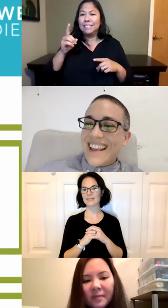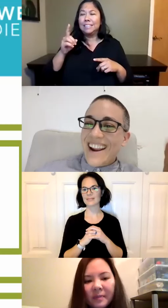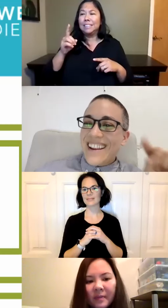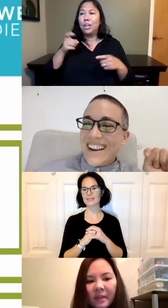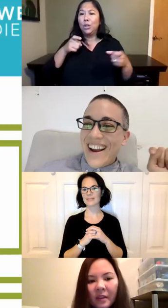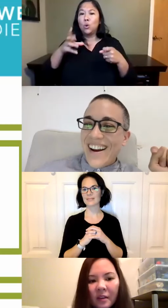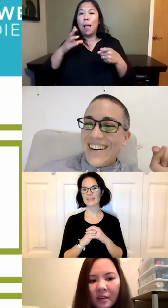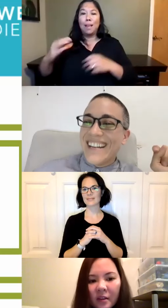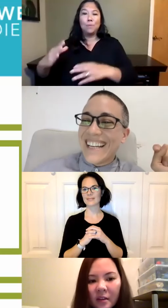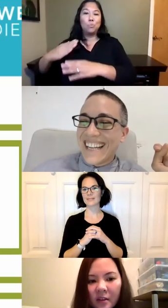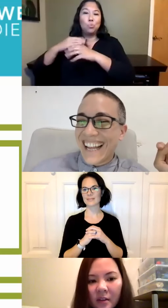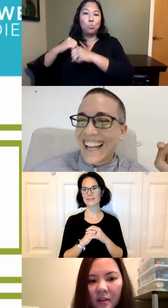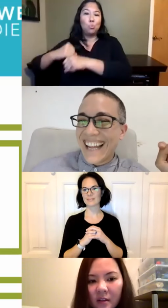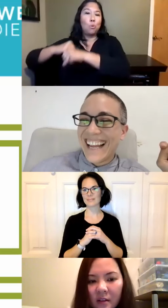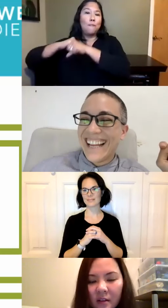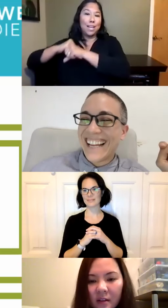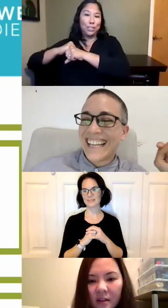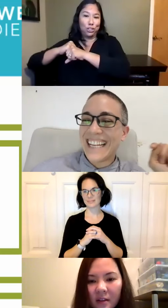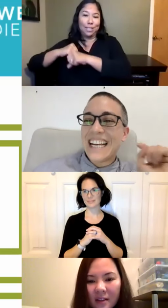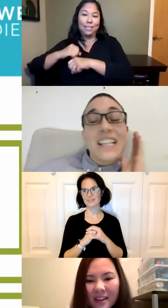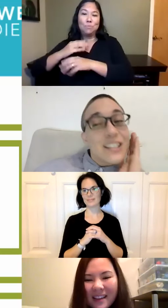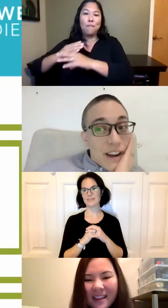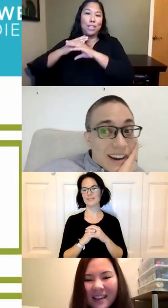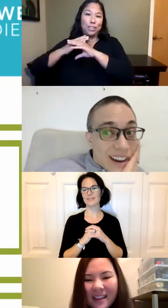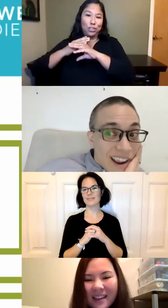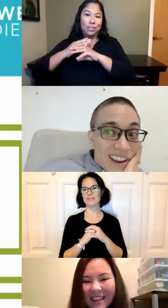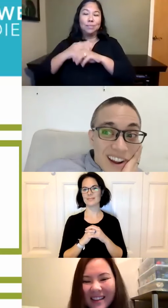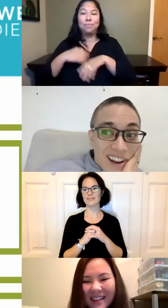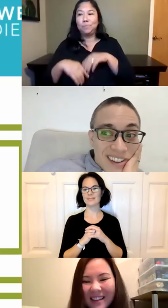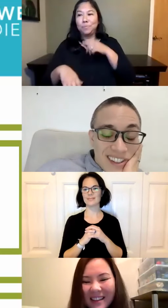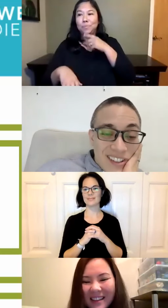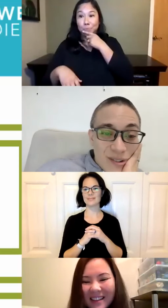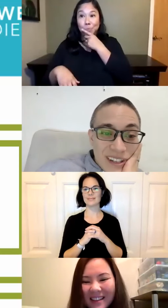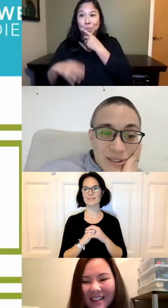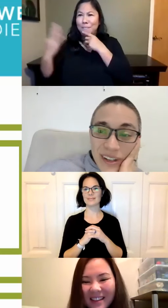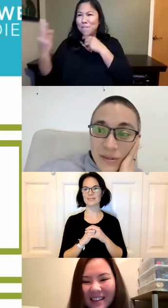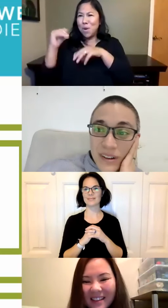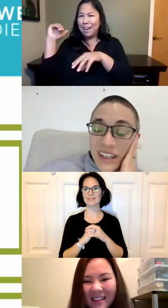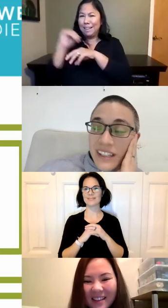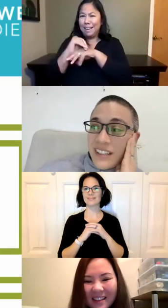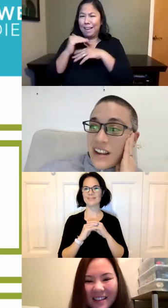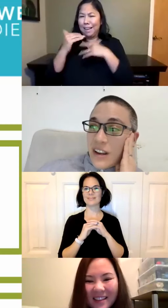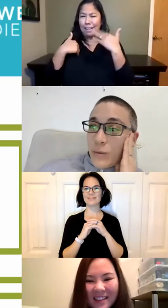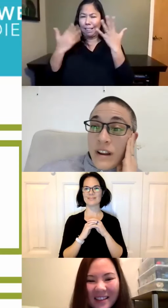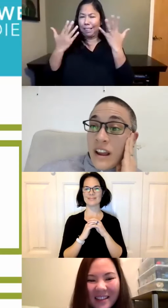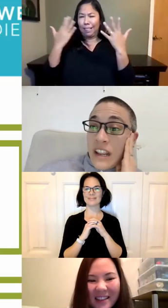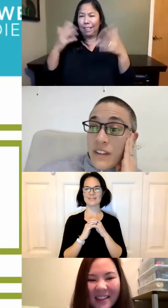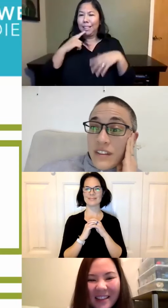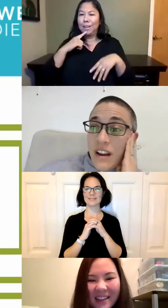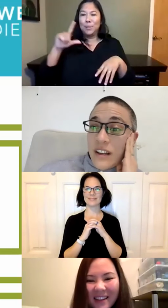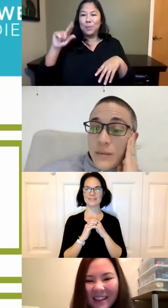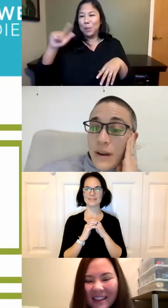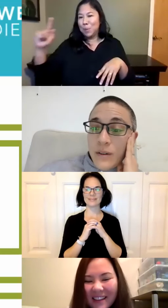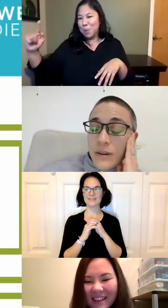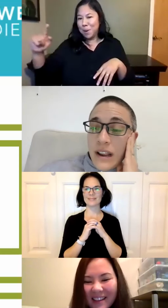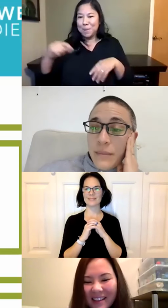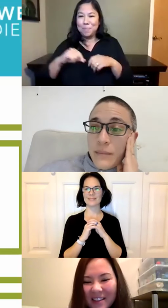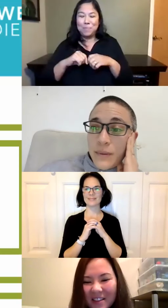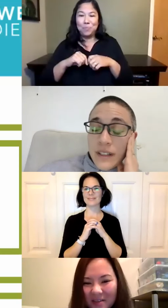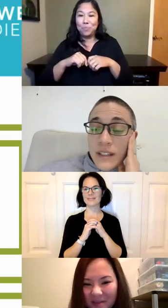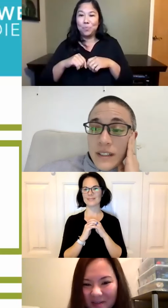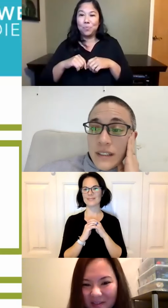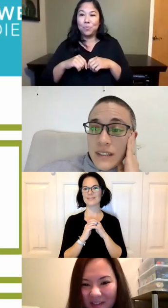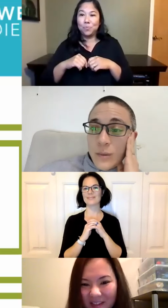It's Friday night y'all! it's 2021, we’re not even talking about what happened politically this week.